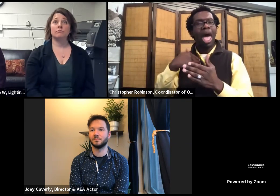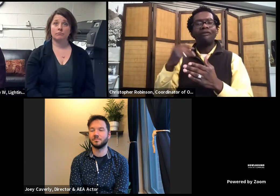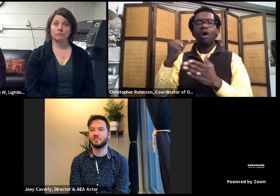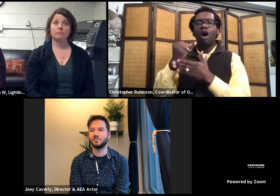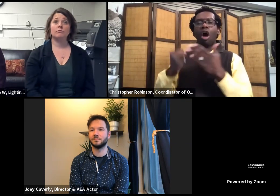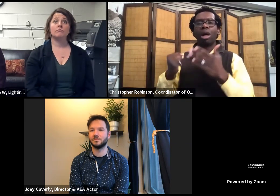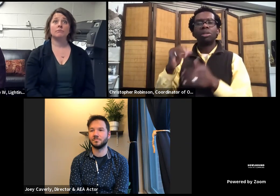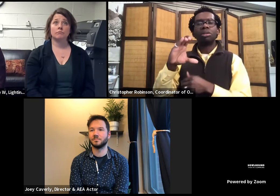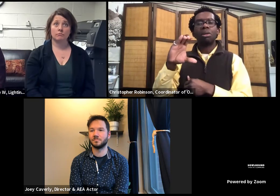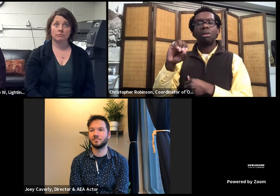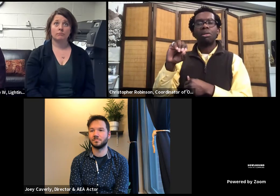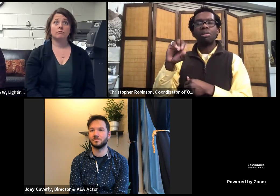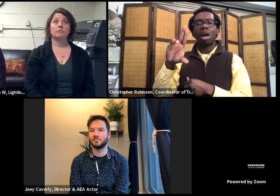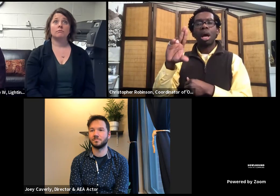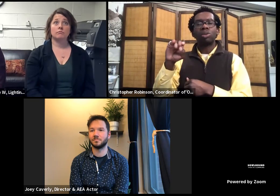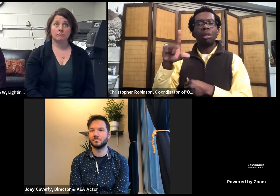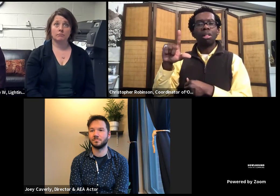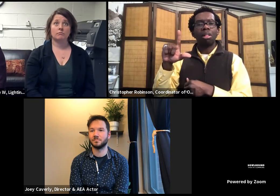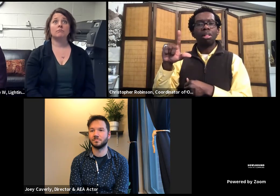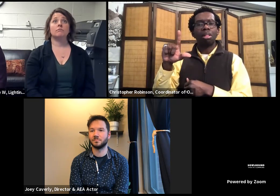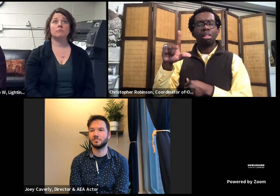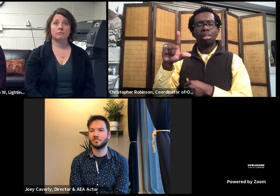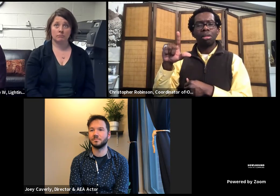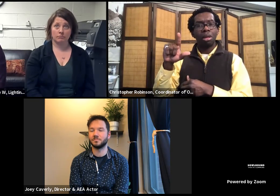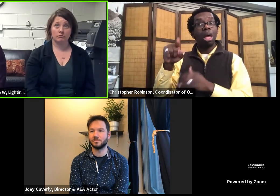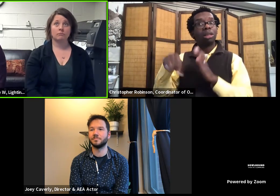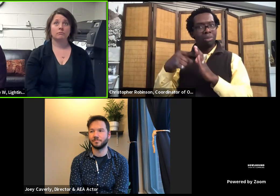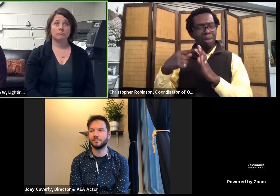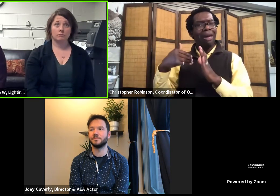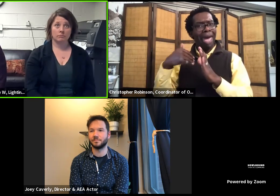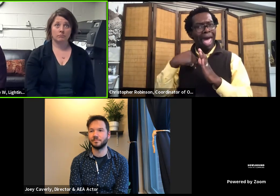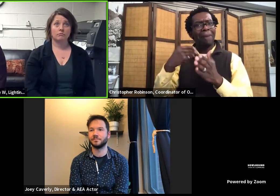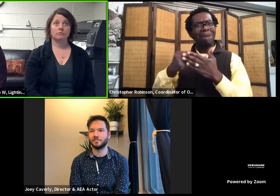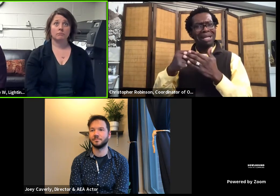Many of the cities have municipal funds for the arts, the Municipal Arts Council.